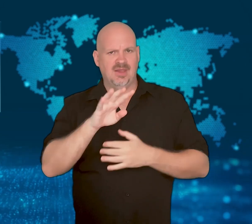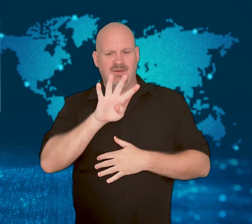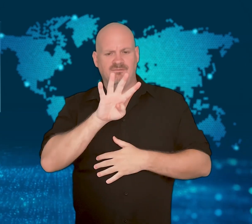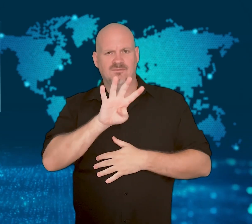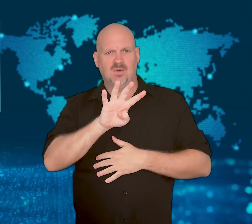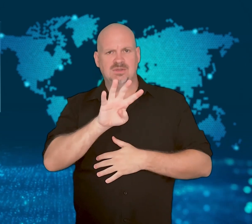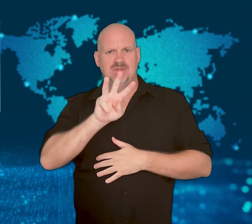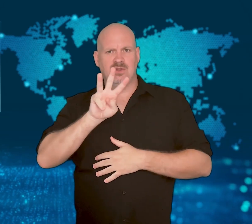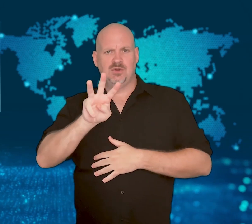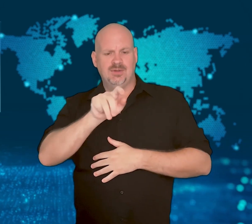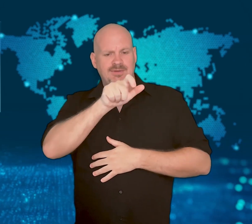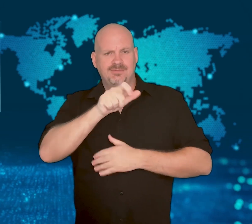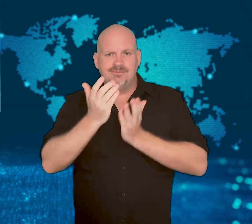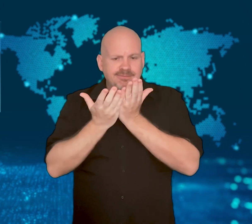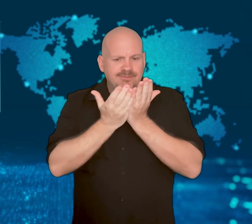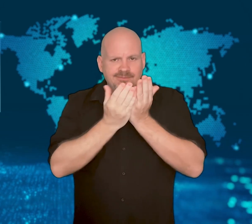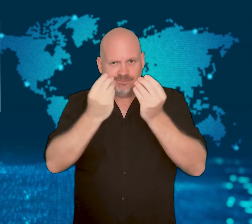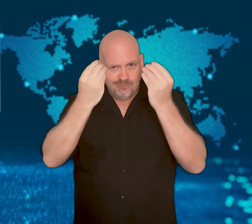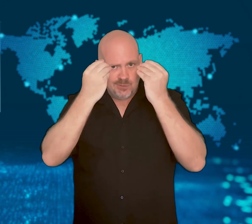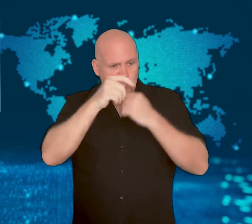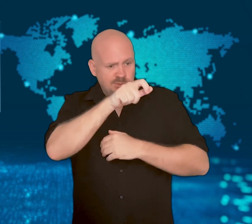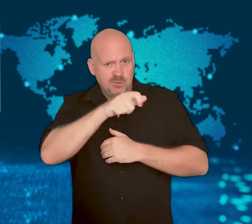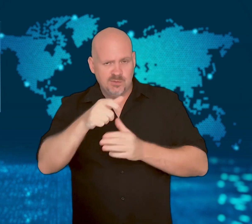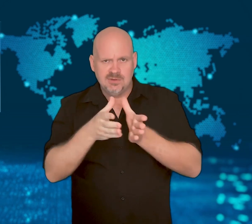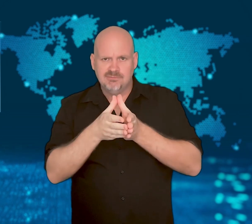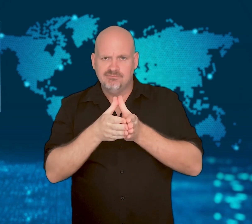to 43 missing students.